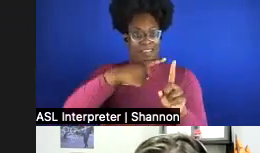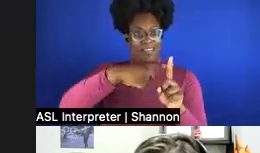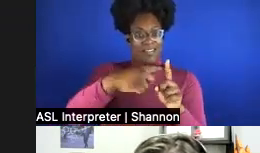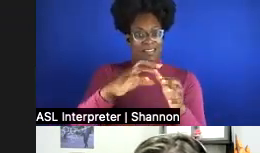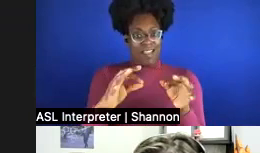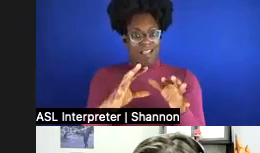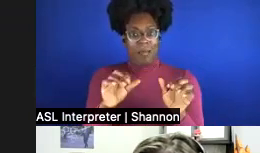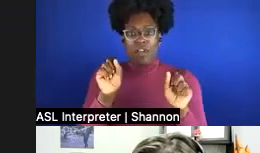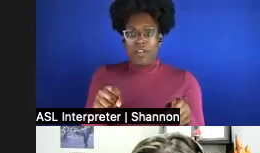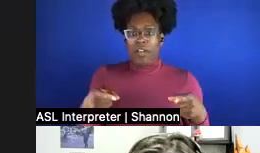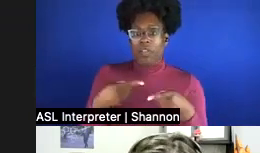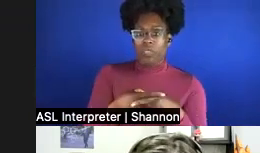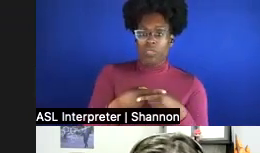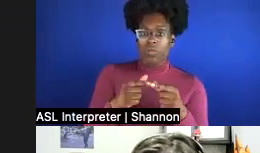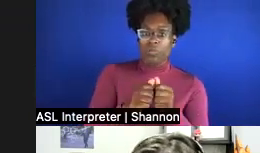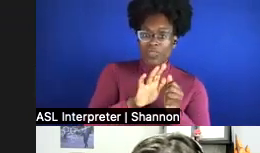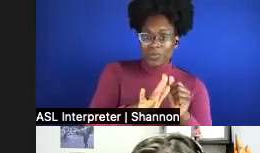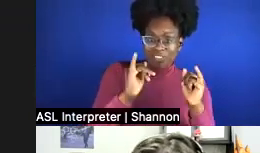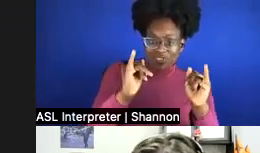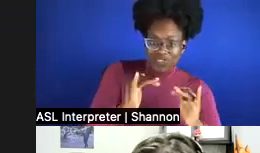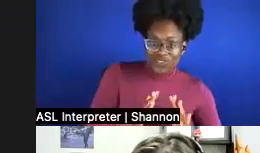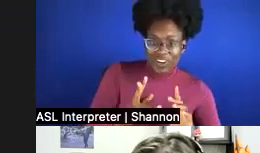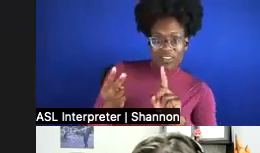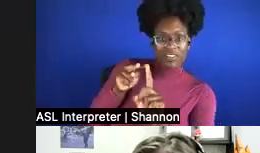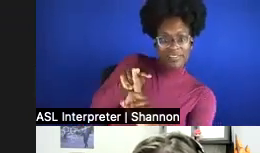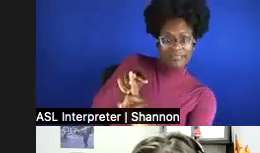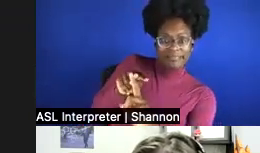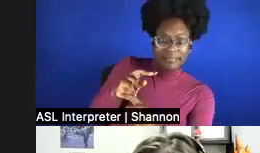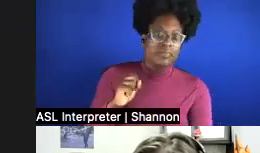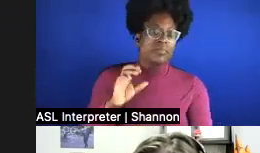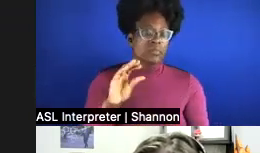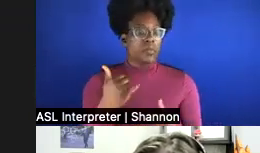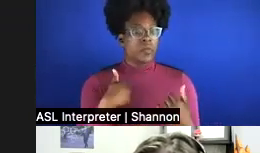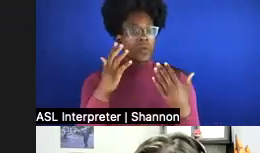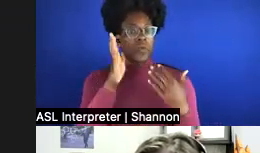this understandable concern, and I'll provide some strategies that can help change writing tutors'